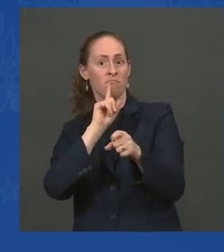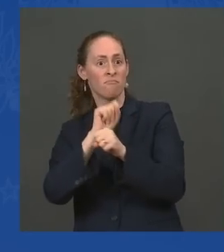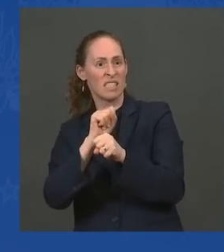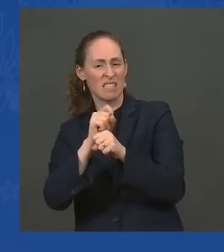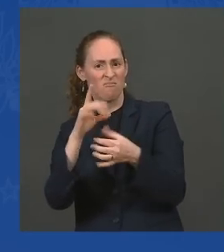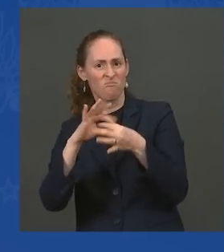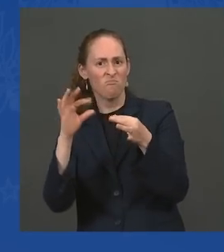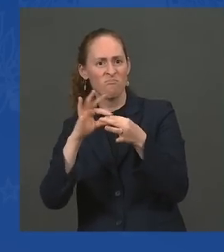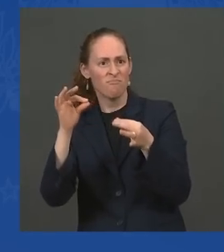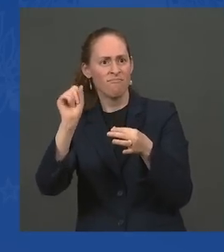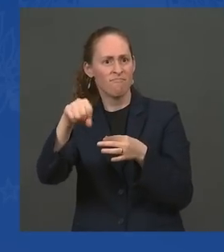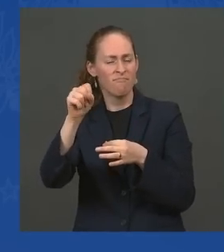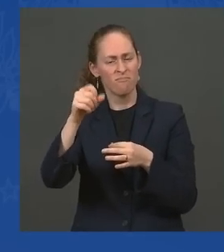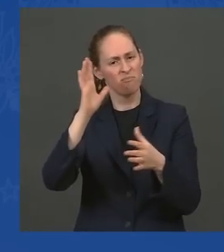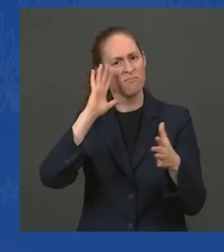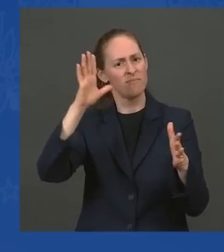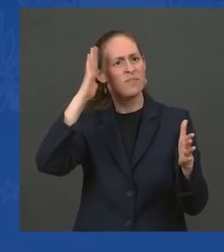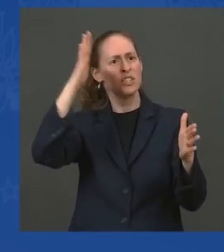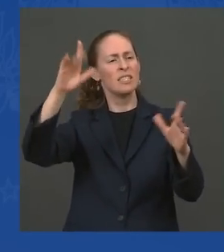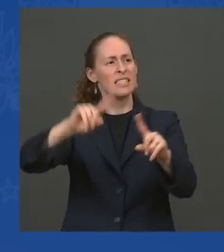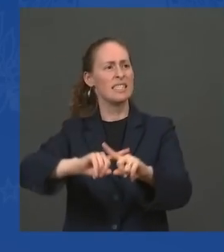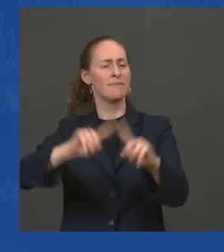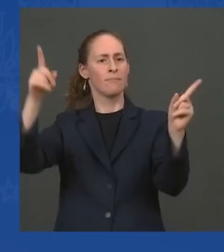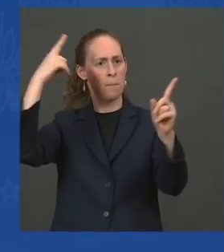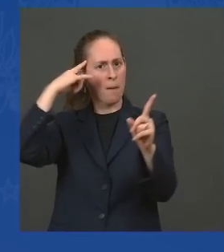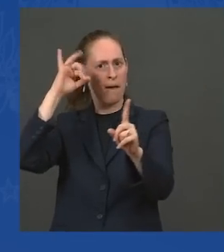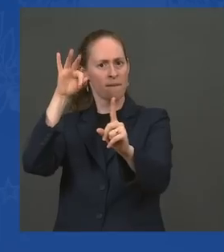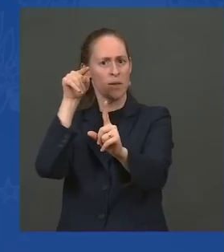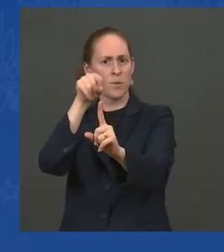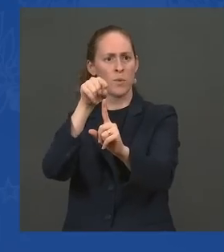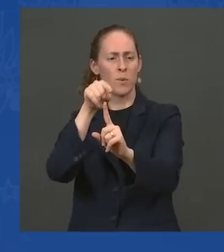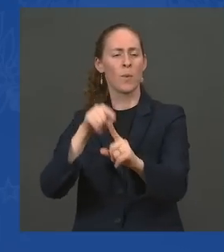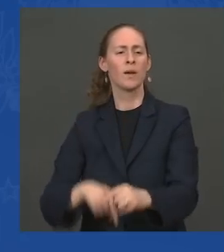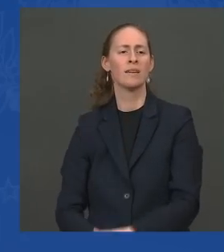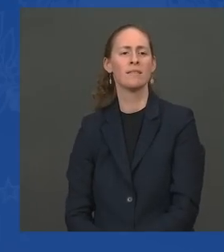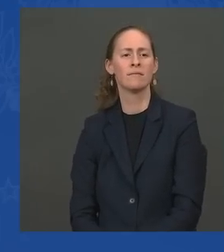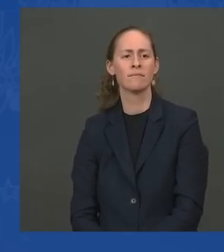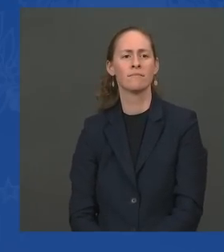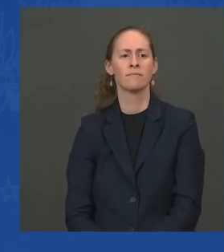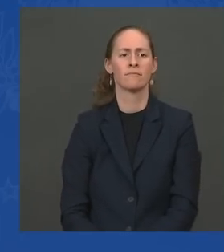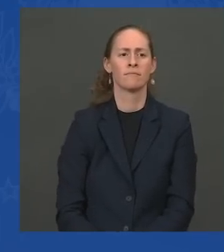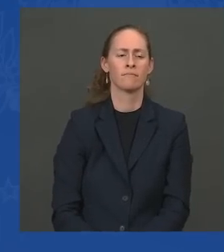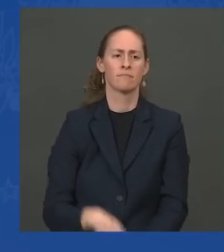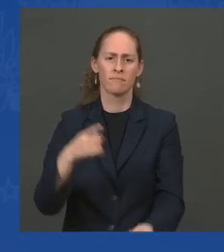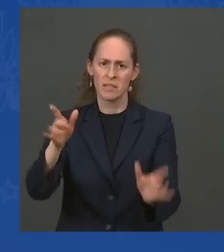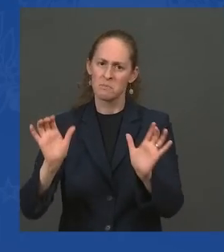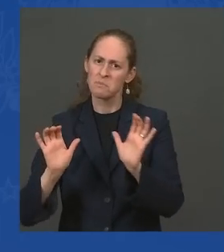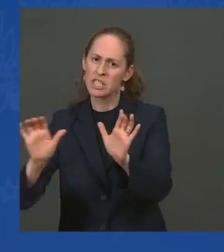You electrified the entire automobile industry. I'm serious. You led -- and it matters --